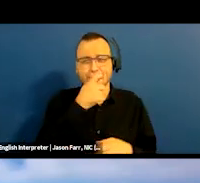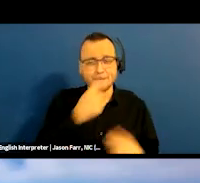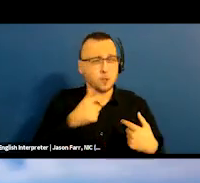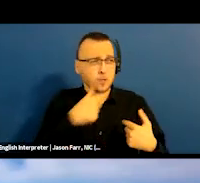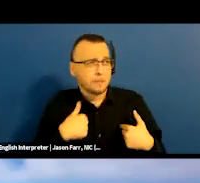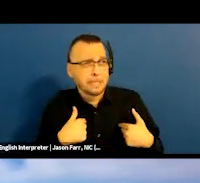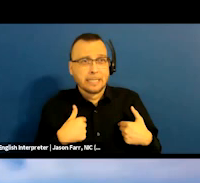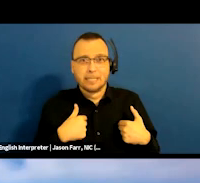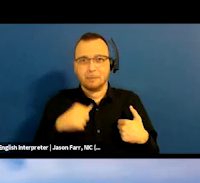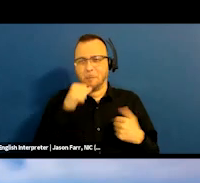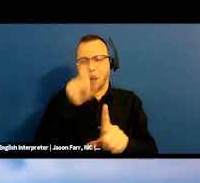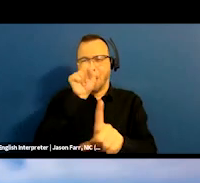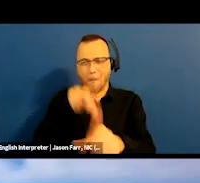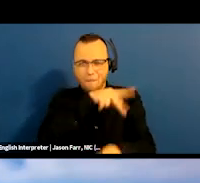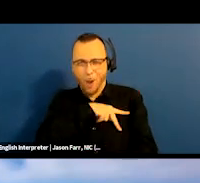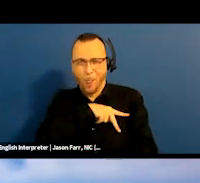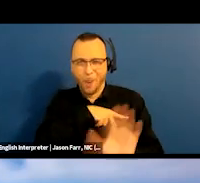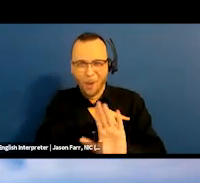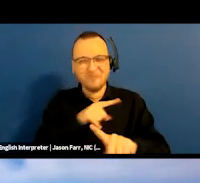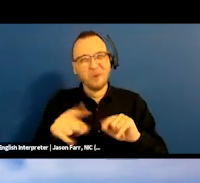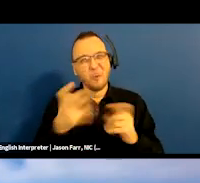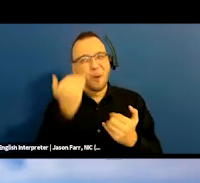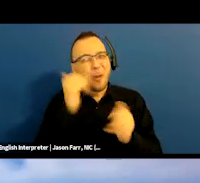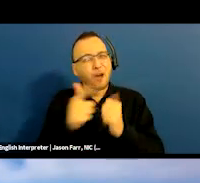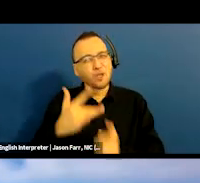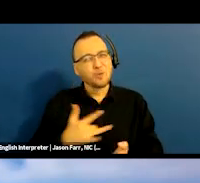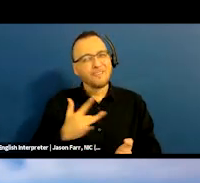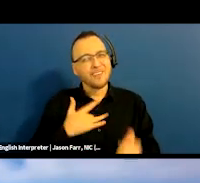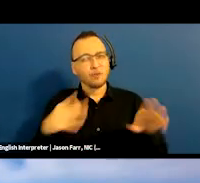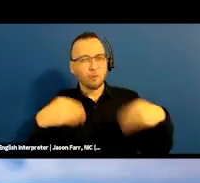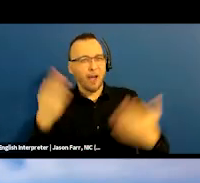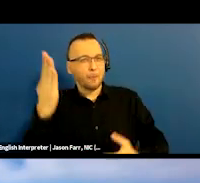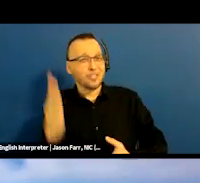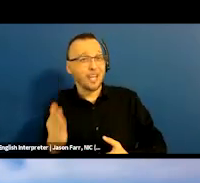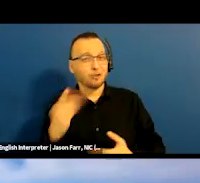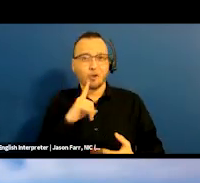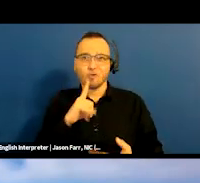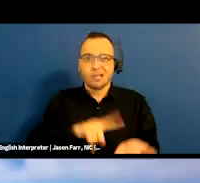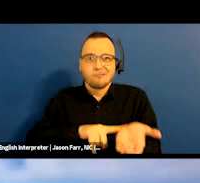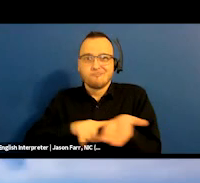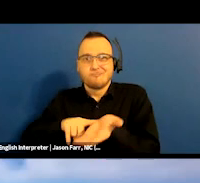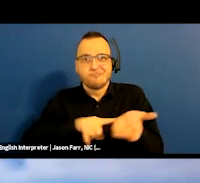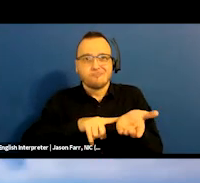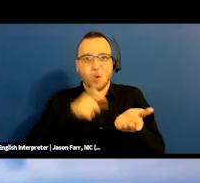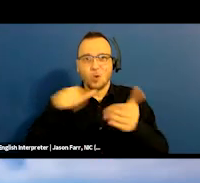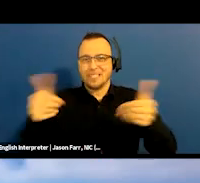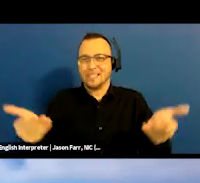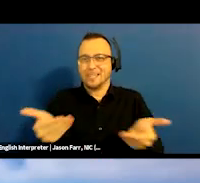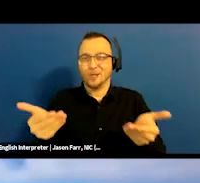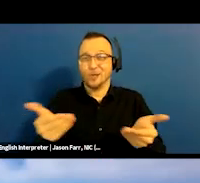or comfort with de-escalation techniques. We've got three options, novice, average, and expert.